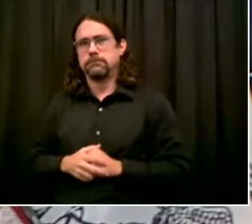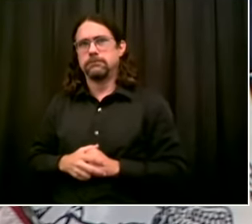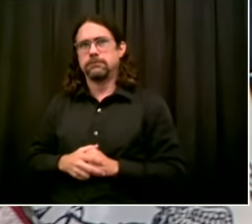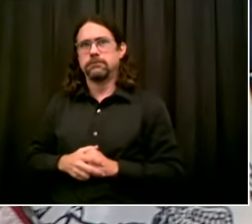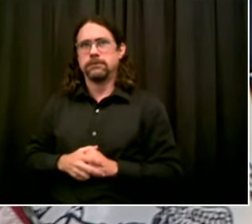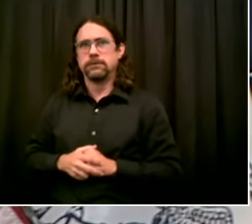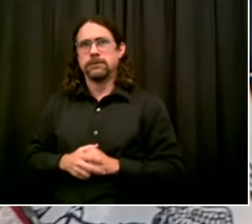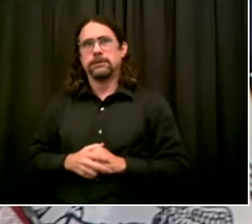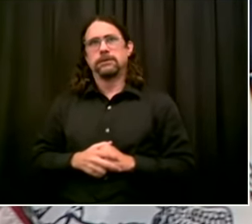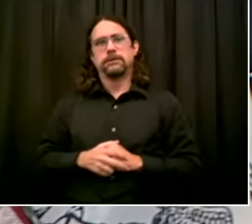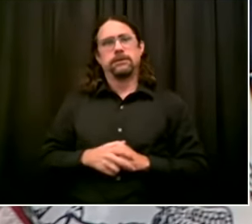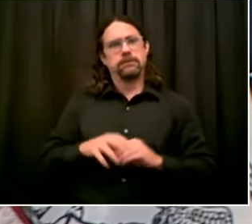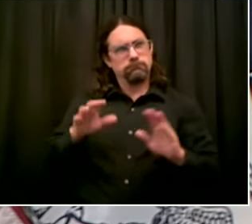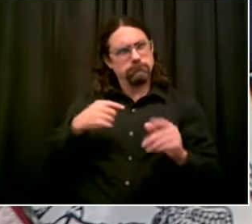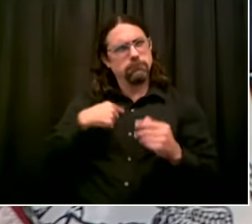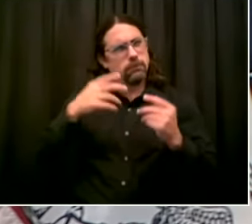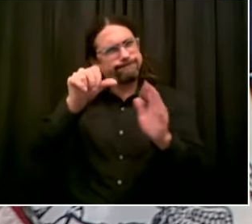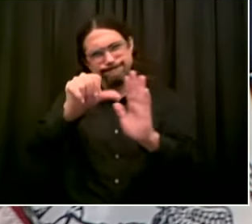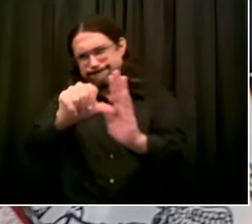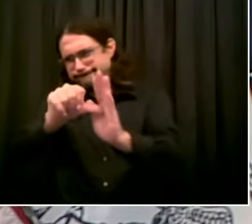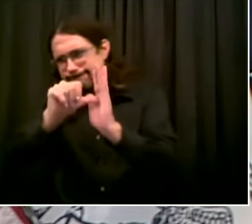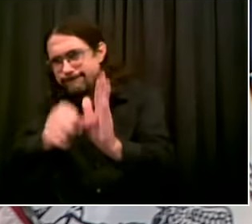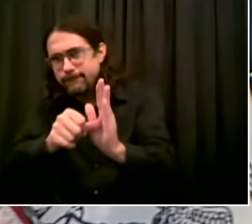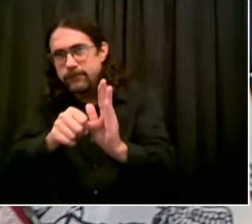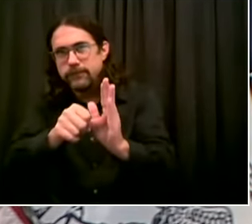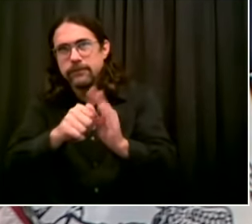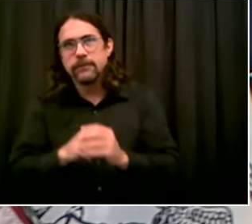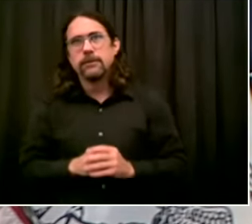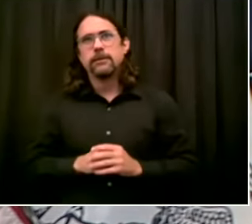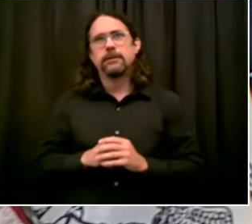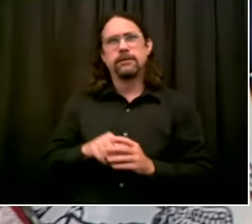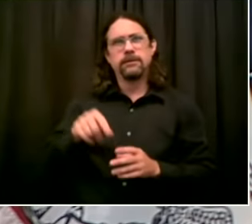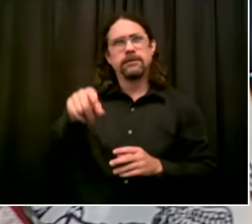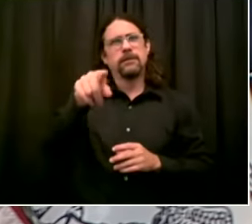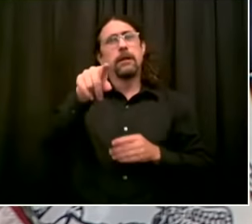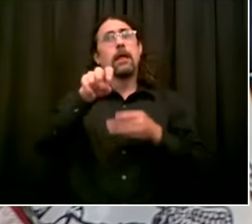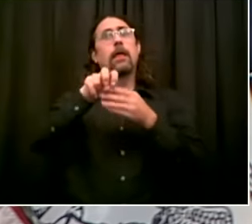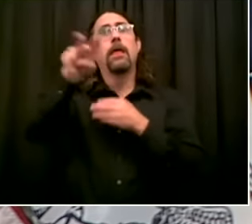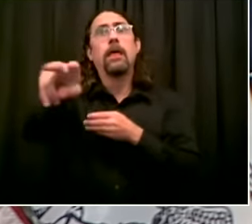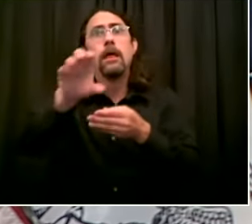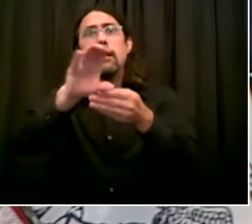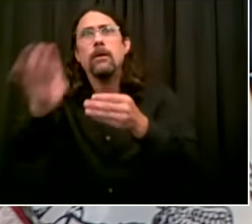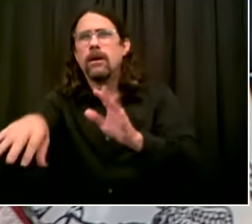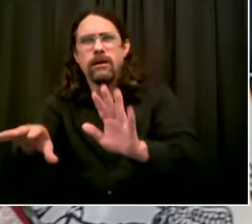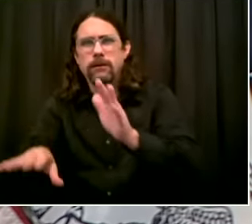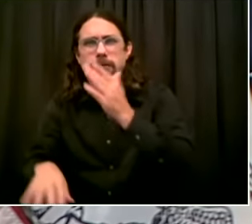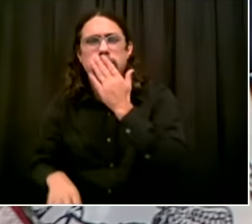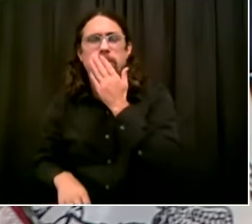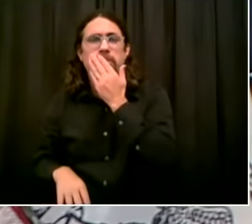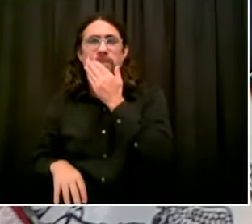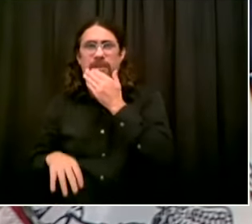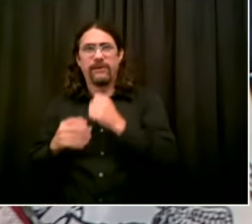COMMUNITIES. >A > LOT OF PEOPLE HAVE BEEN TESTED ALREADY AND ARE BEING TESEDT OF THEIR